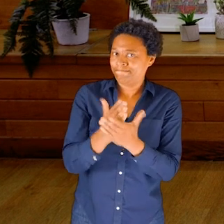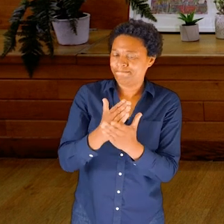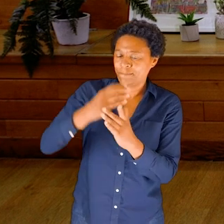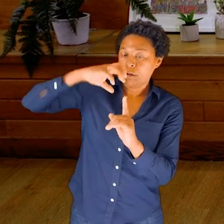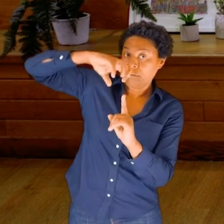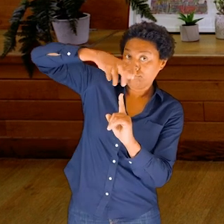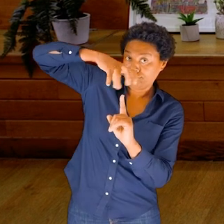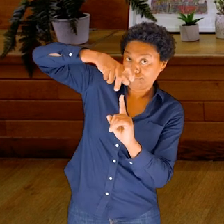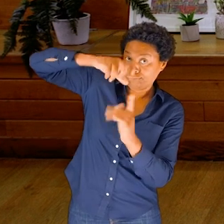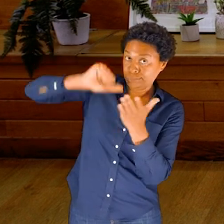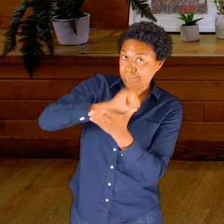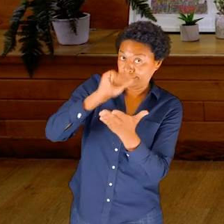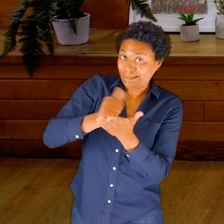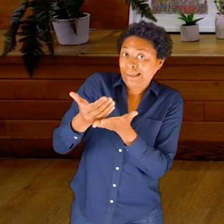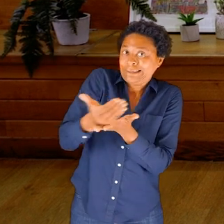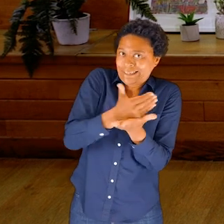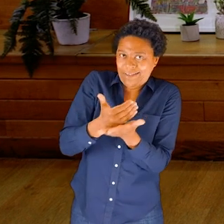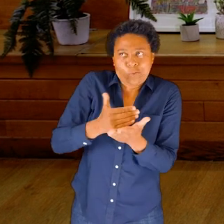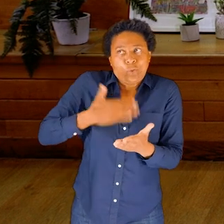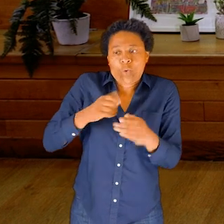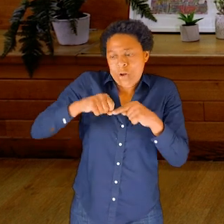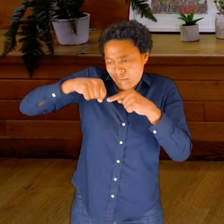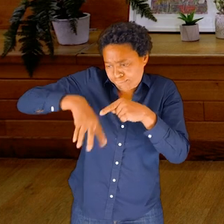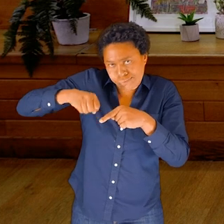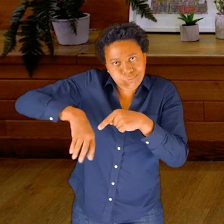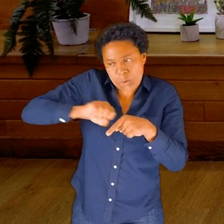and you’re not going to have any leaks. The second thing is optional.